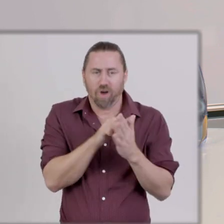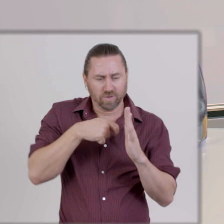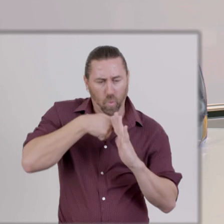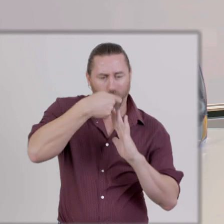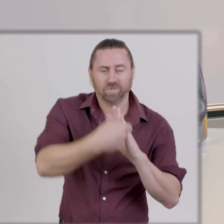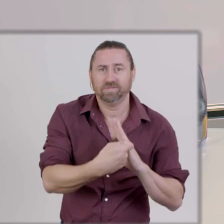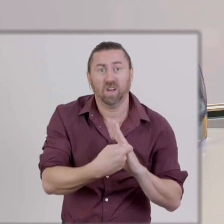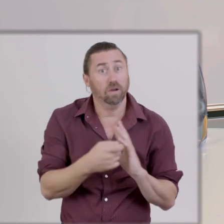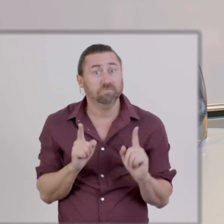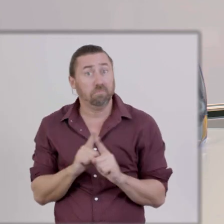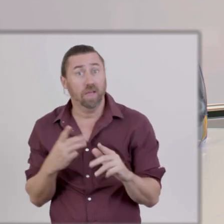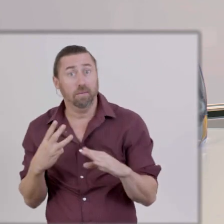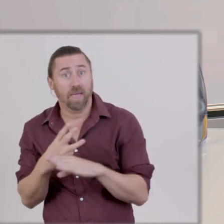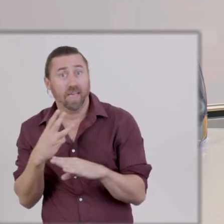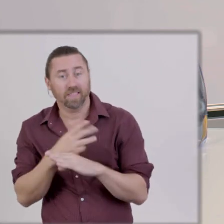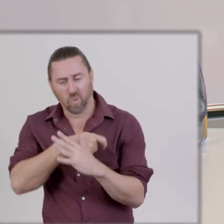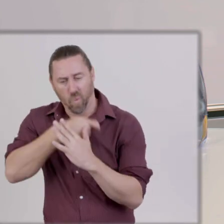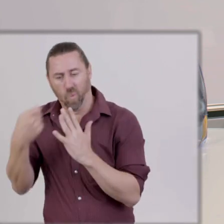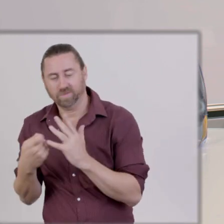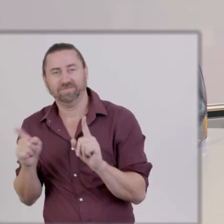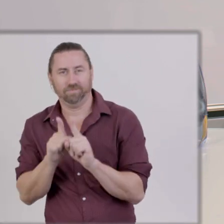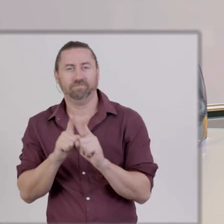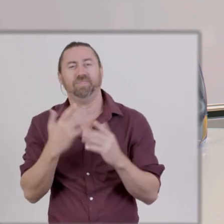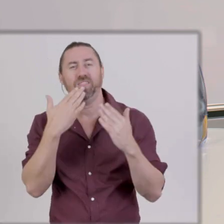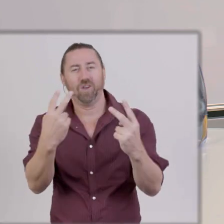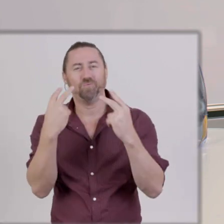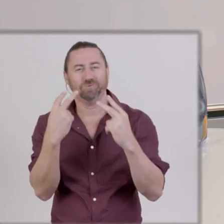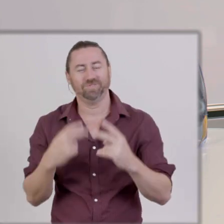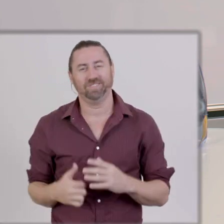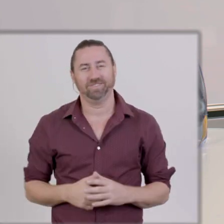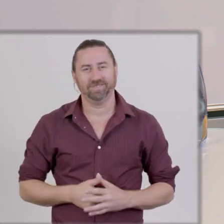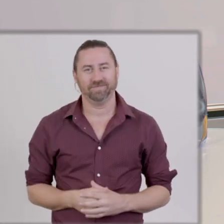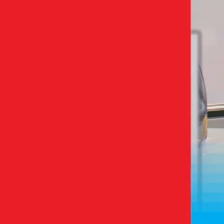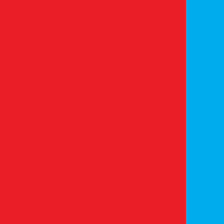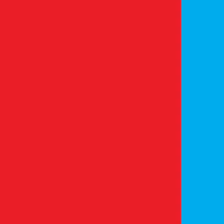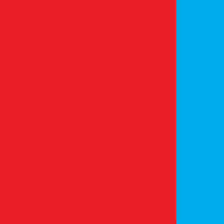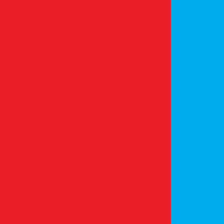Remember that this is the same as in mathematics. Thanks for joining me!